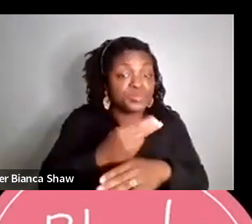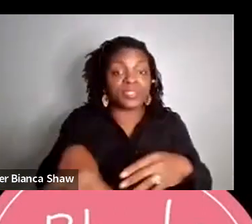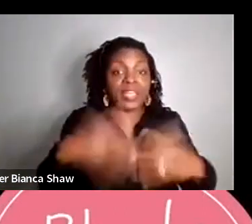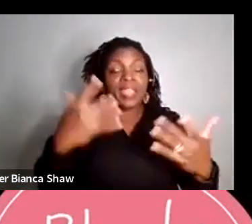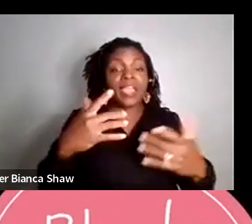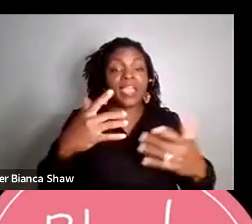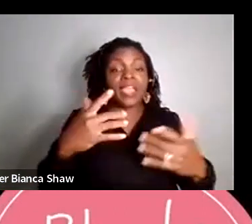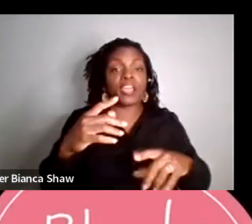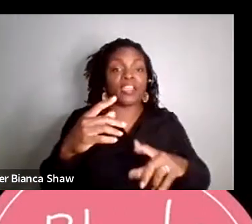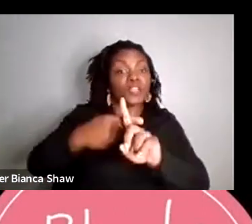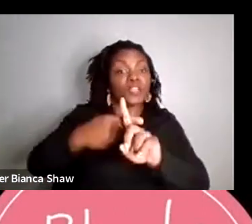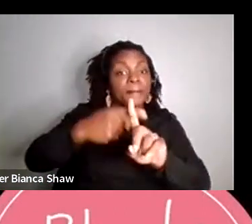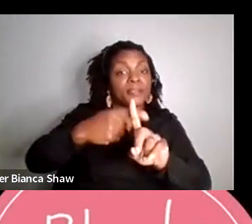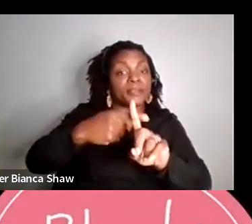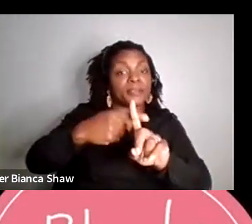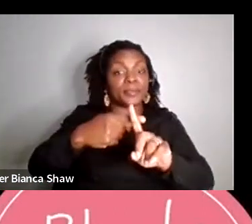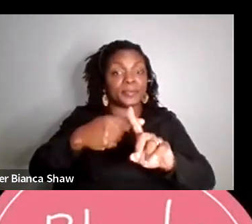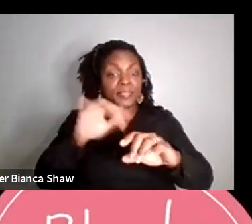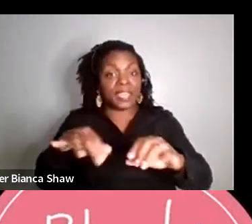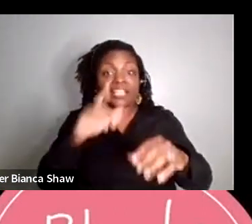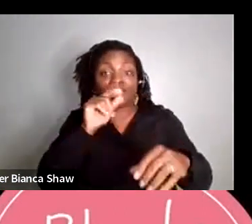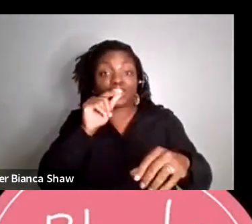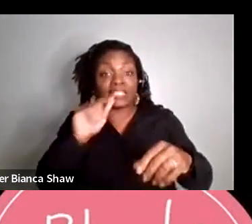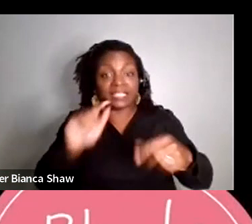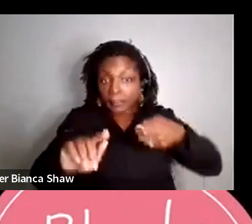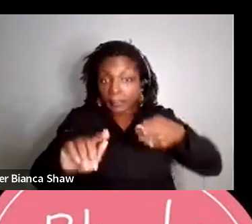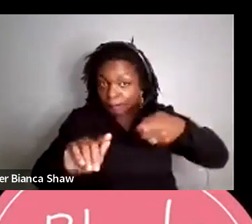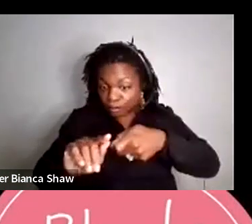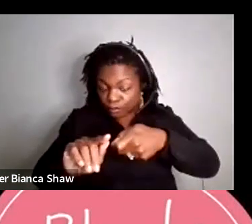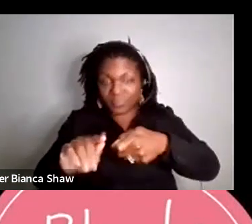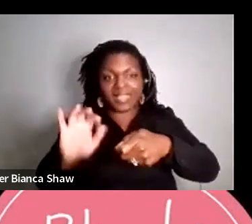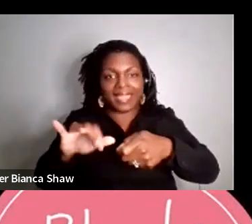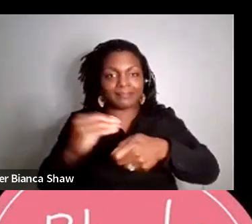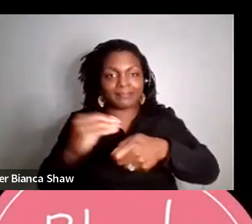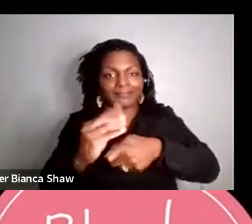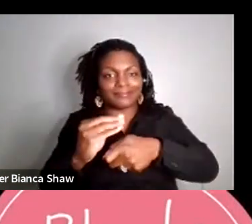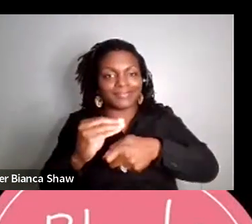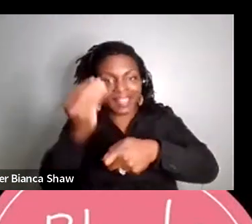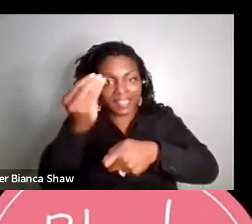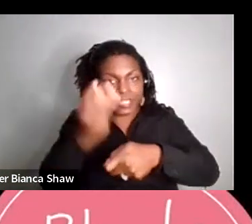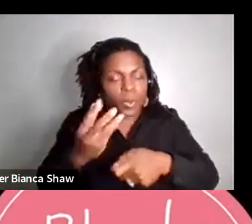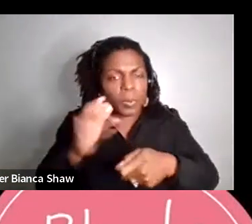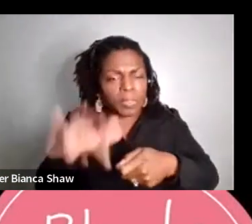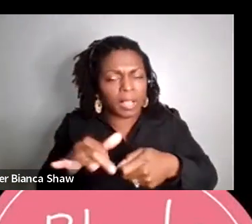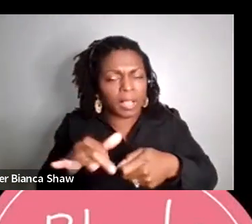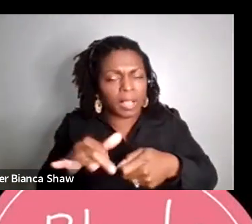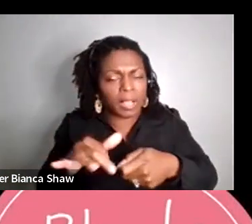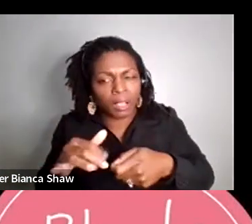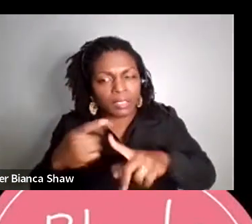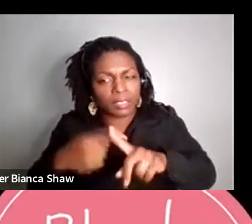So we had all kind of skill levels, and we I think we did pretty good job, meeting every skill level and trying to bring them up.